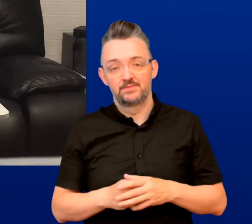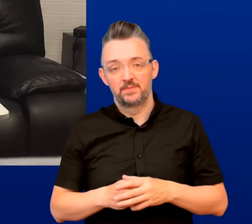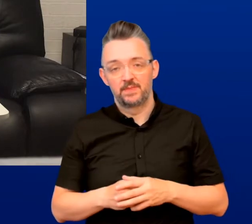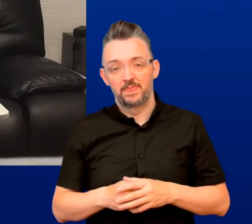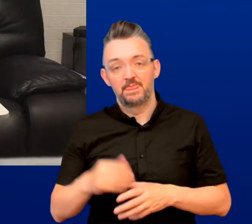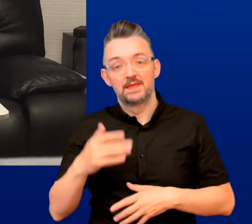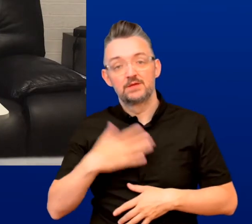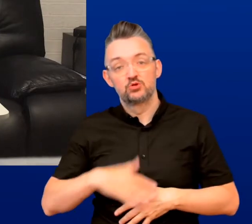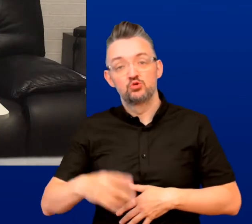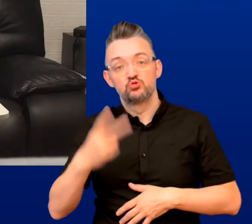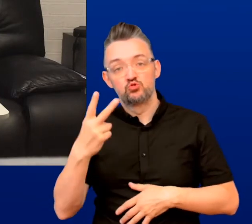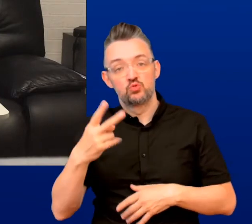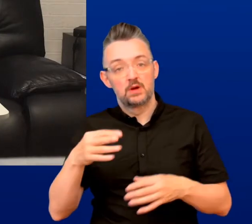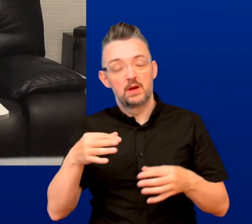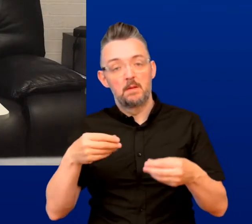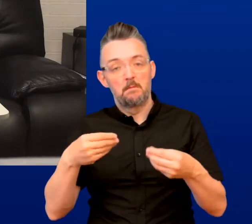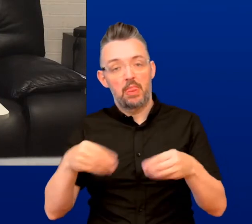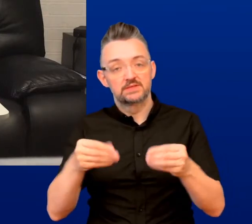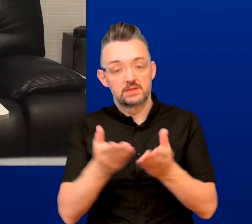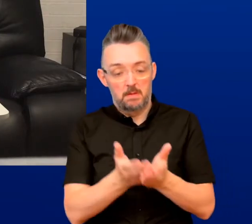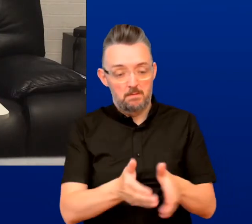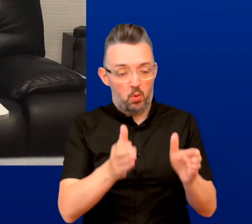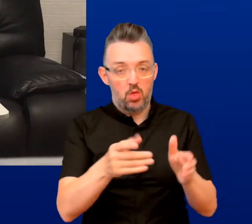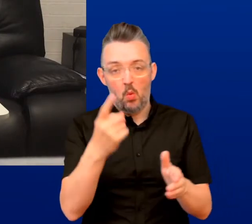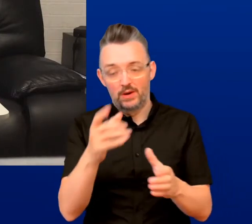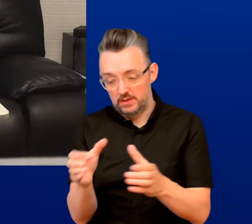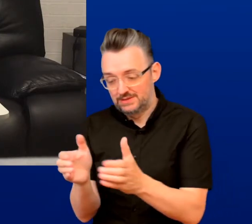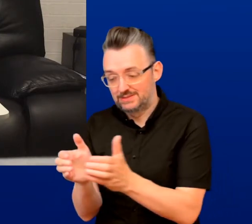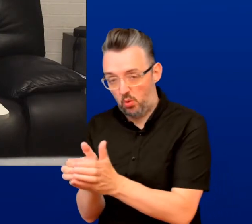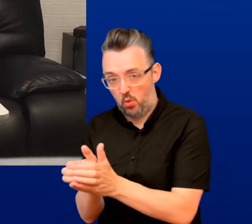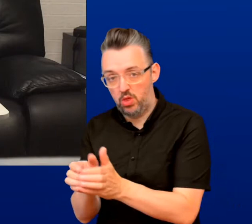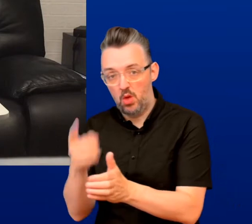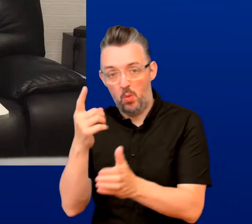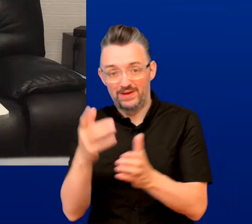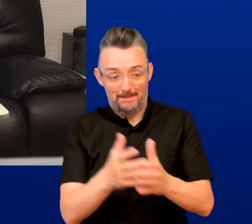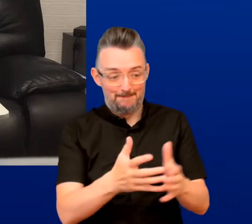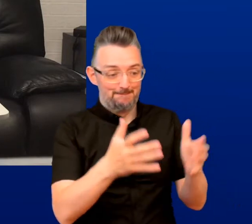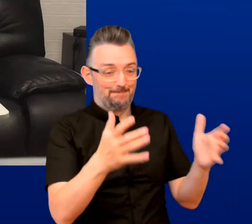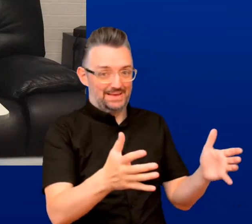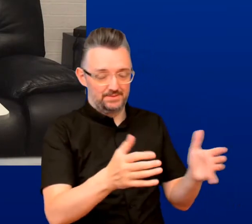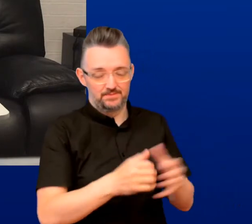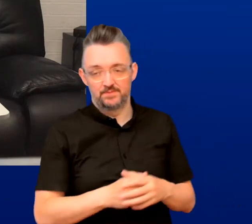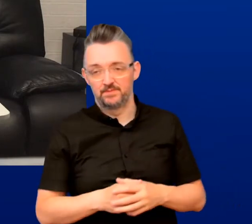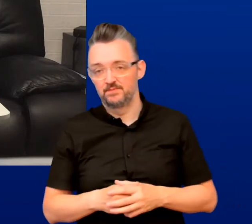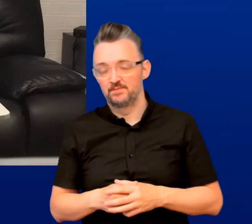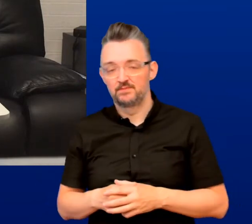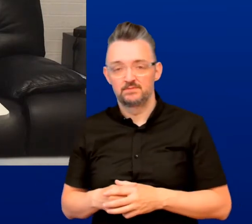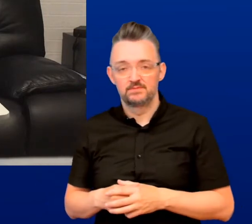two plastic bowls, one bigger than the other. You need